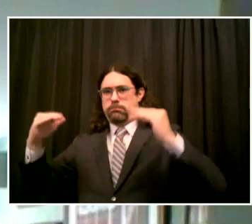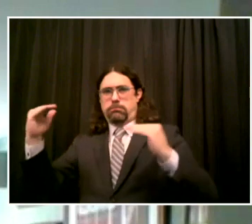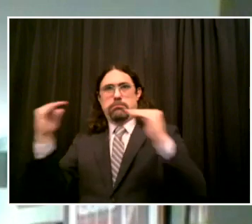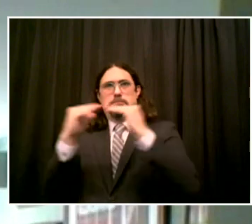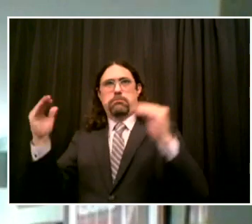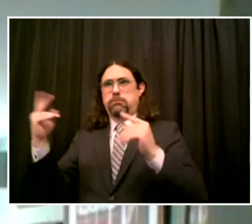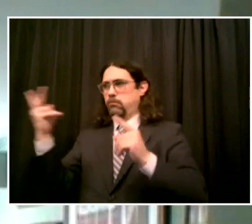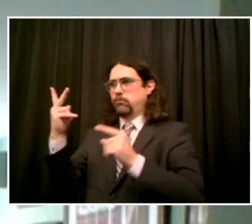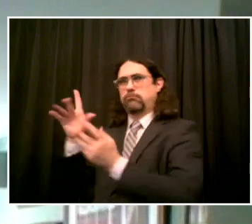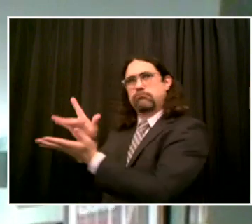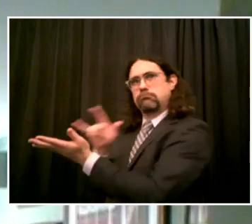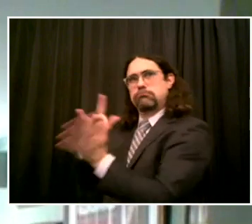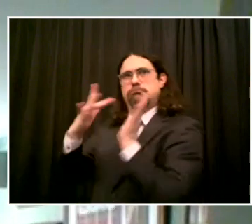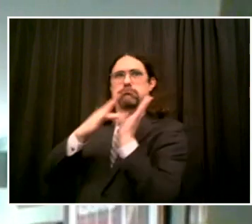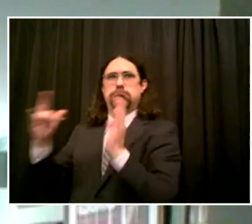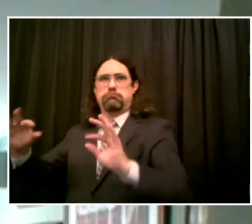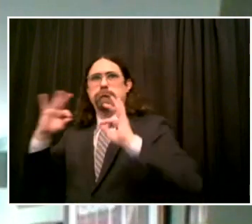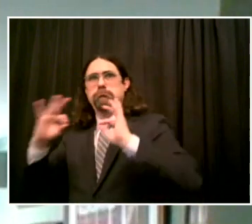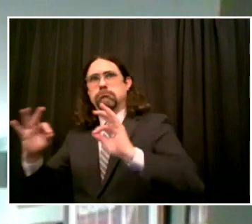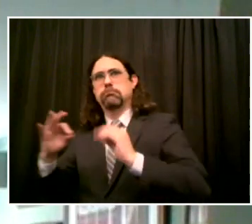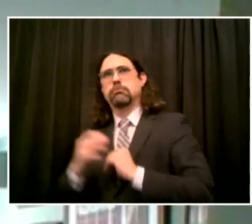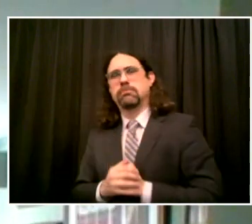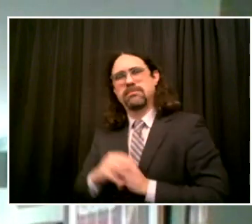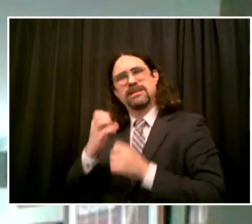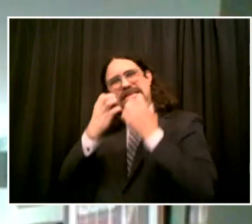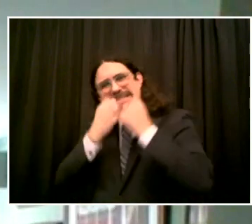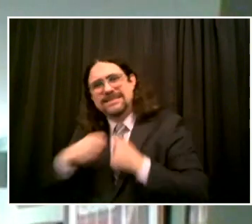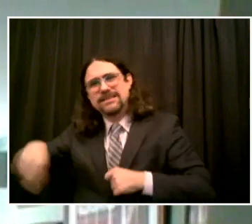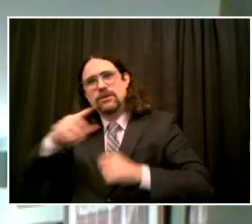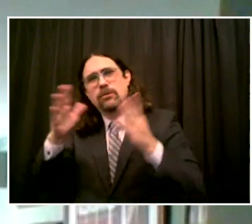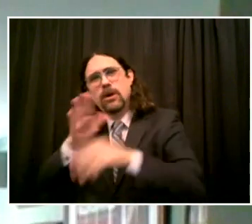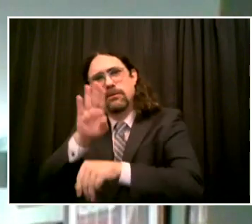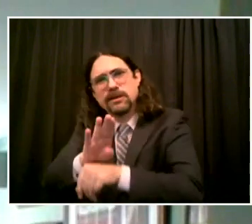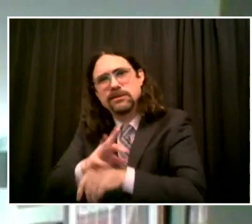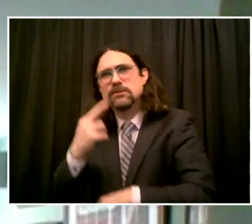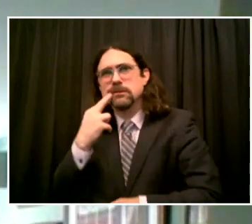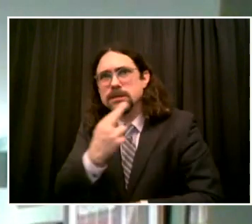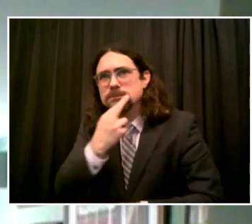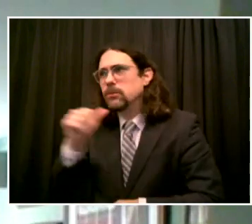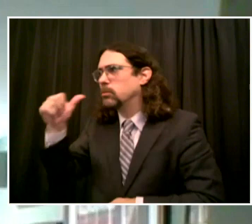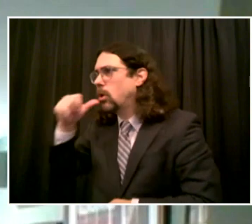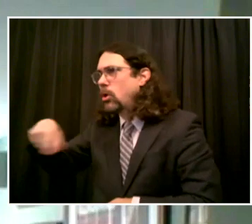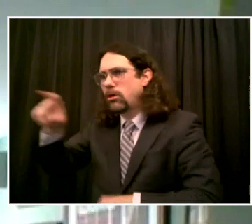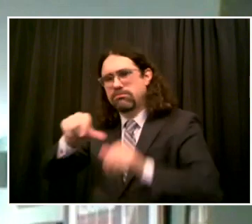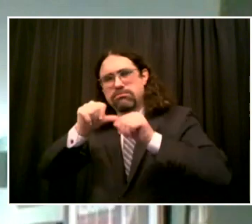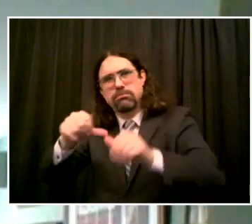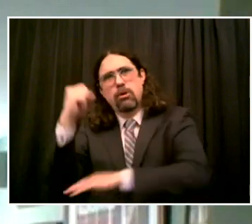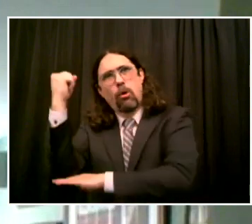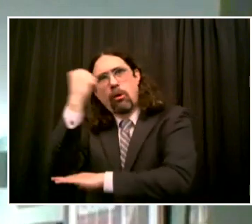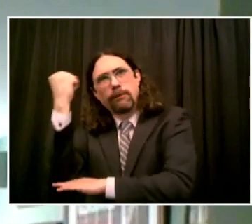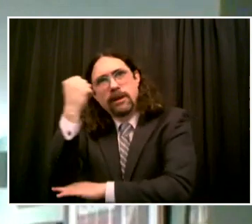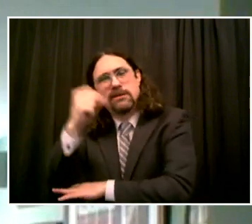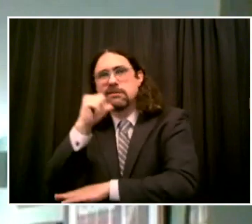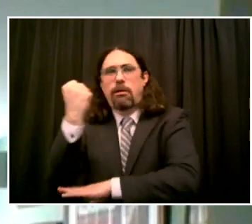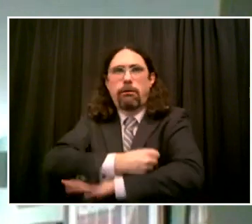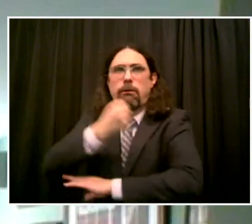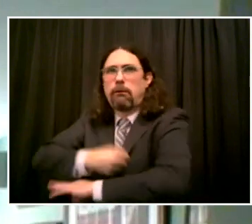TO THE DAY AND WILL MAKE THE DIFFERCEN E BETWEEN LOCALLY OWNED BIDS STAYING OPEN AND KEEIPNG ITS WORKERS EMPLOYED.